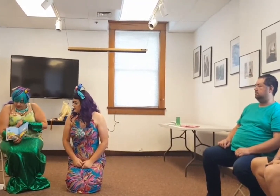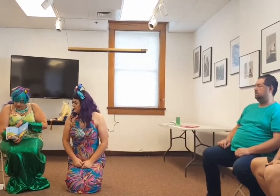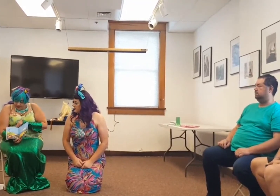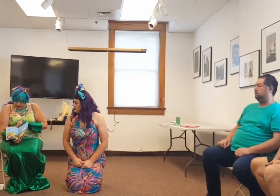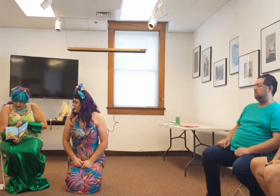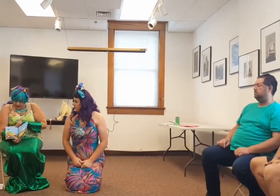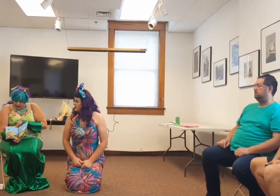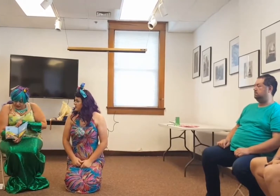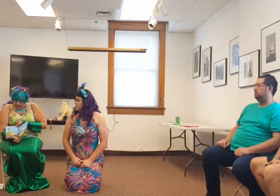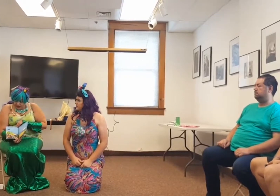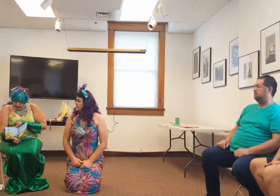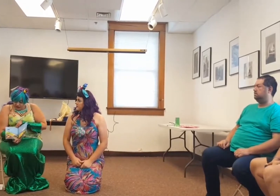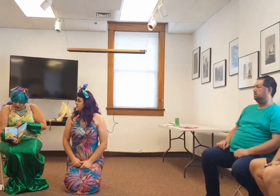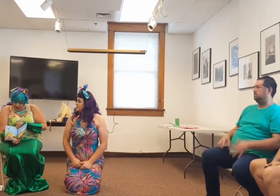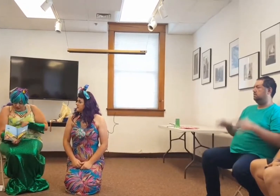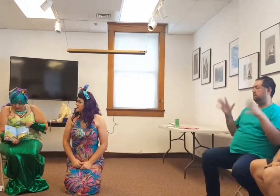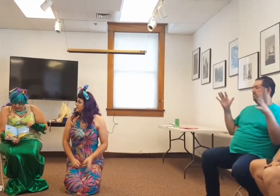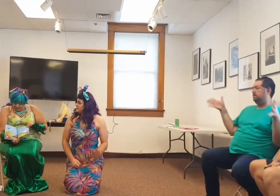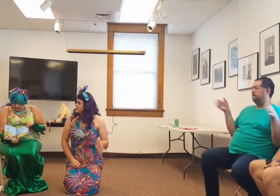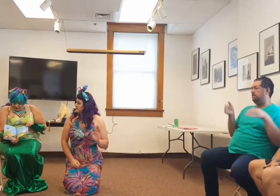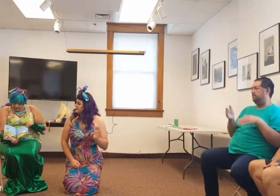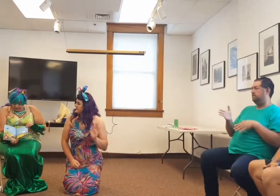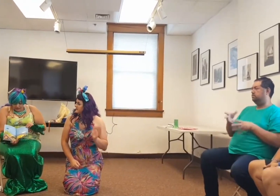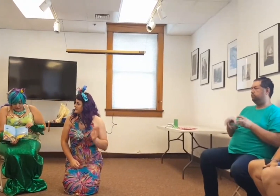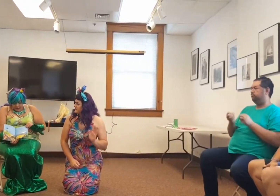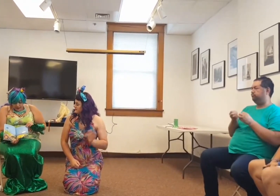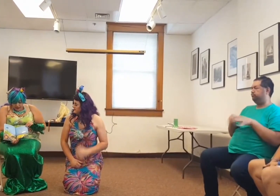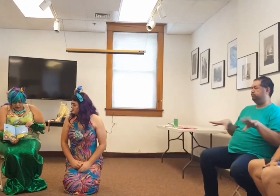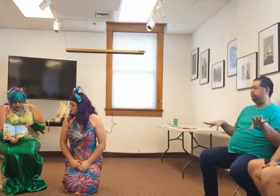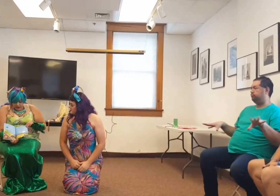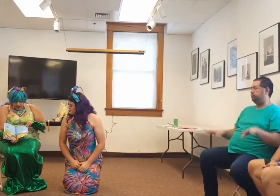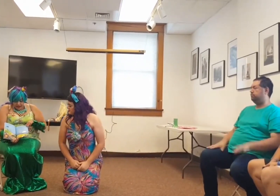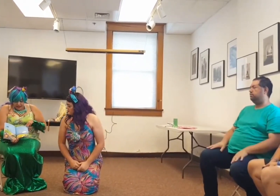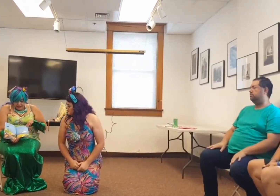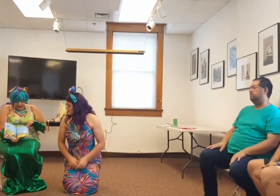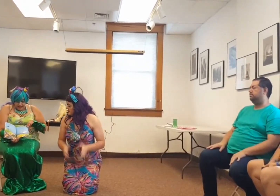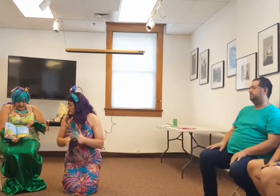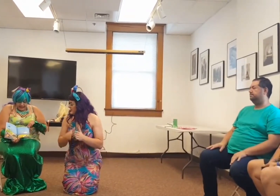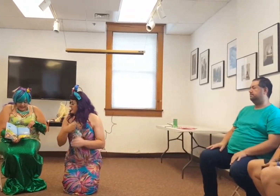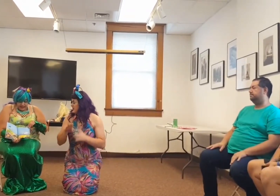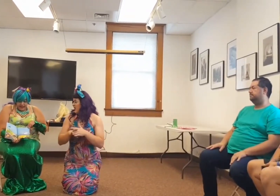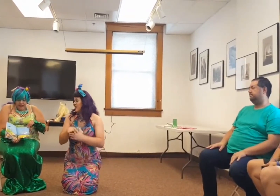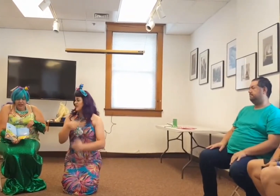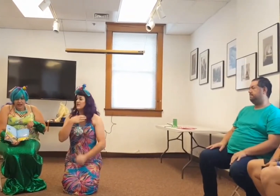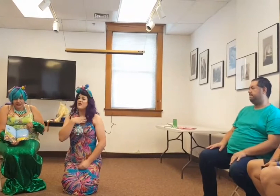The big fish is gone. Little shark is still hungry.